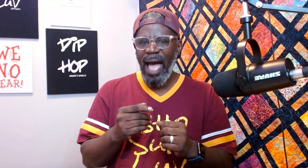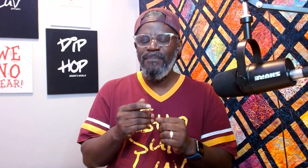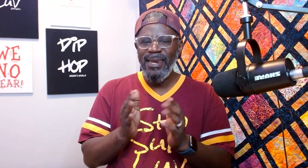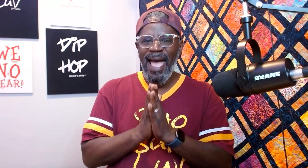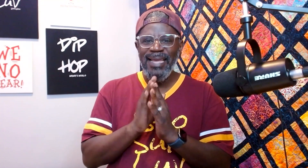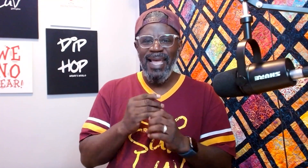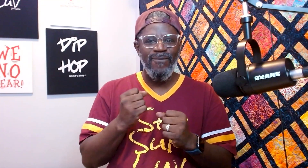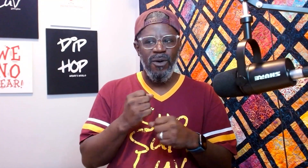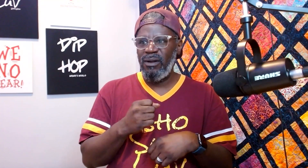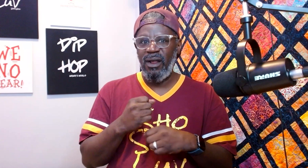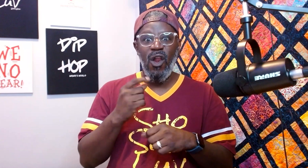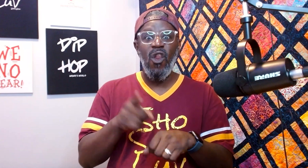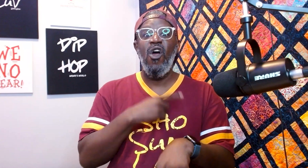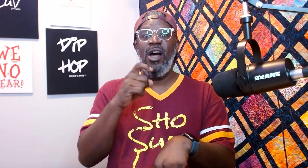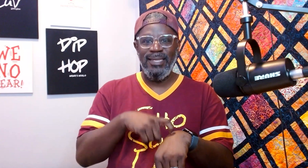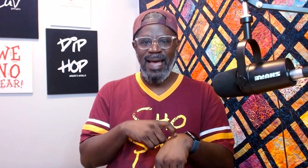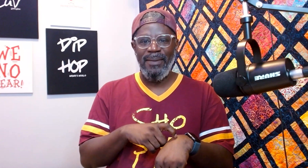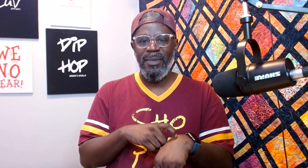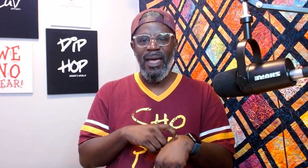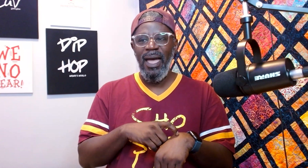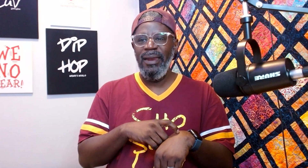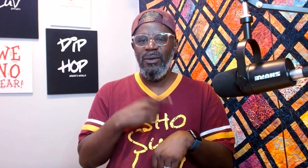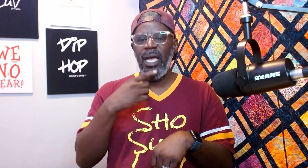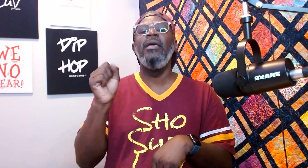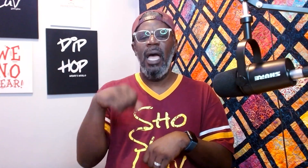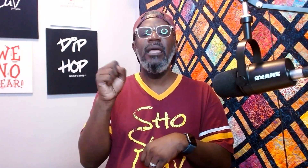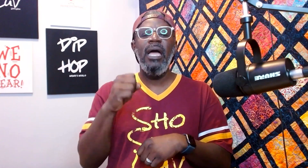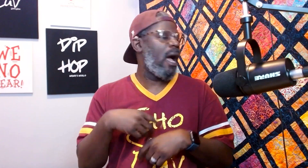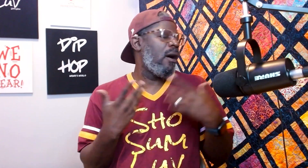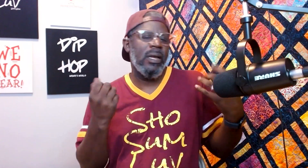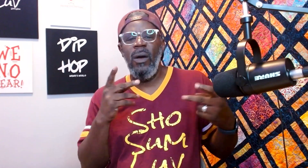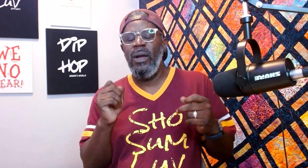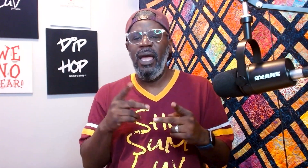I've been asked that for a long time. And I was like, yeah, yeah, yeah. Okay, okay.